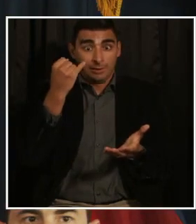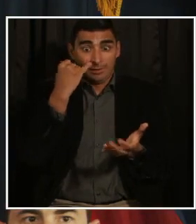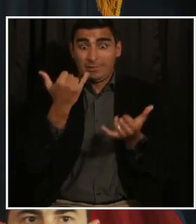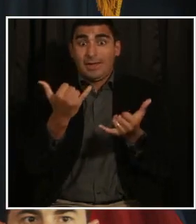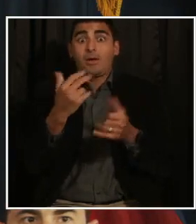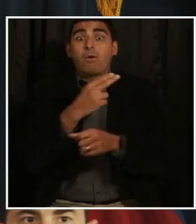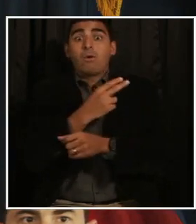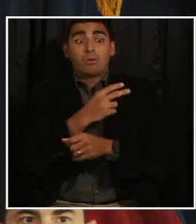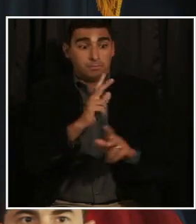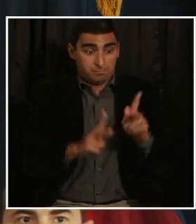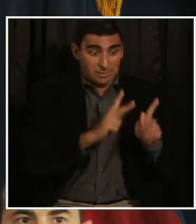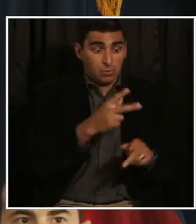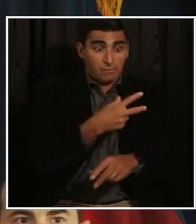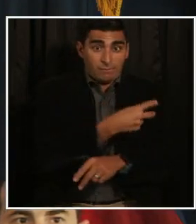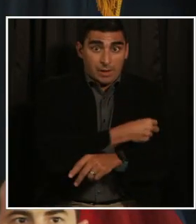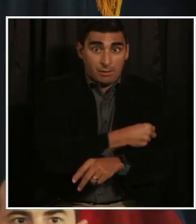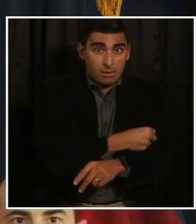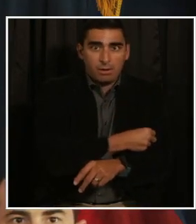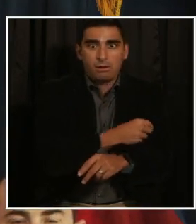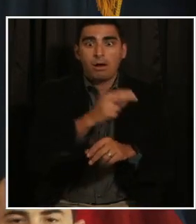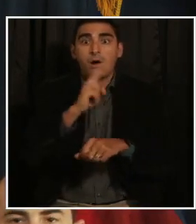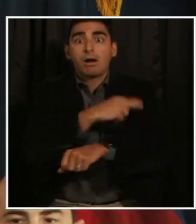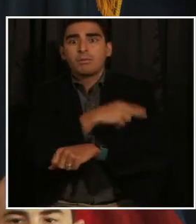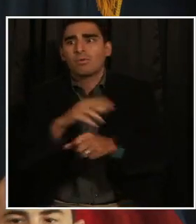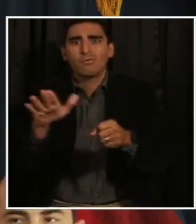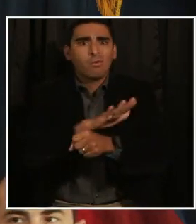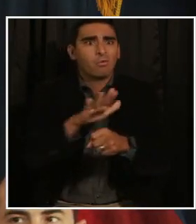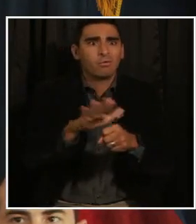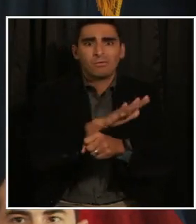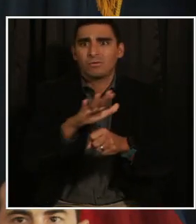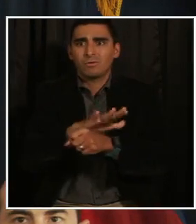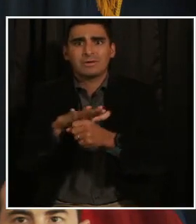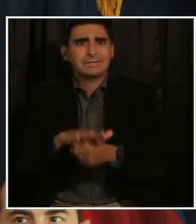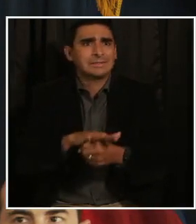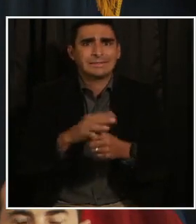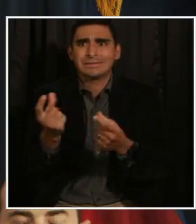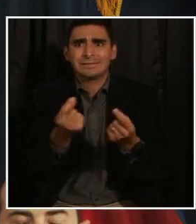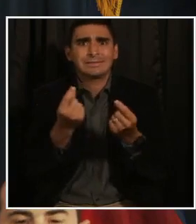with regard to capacity if if everybody was vaccinated um we would we would probably be